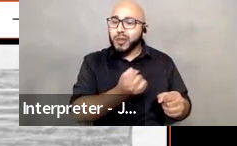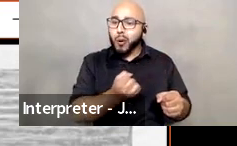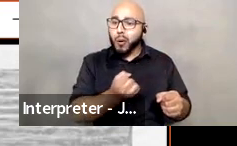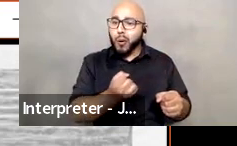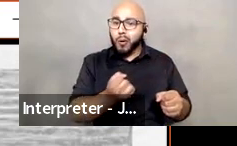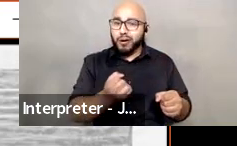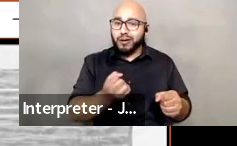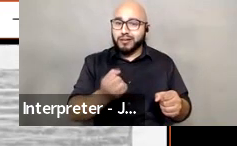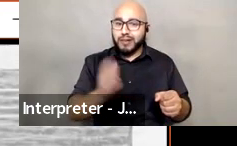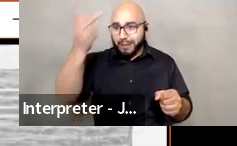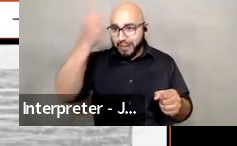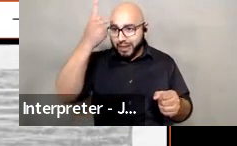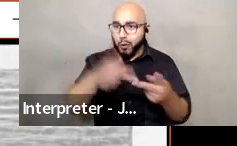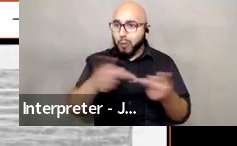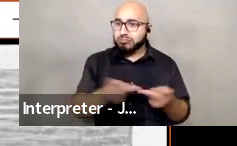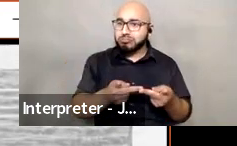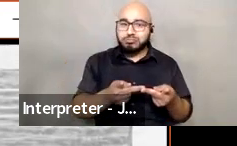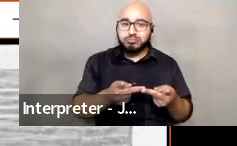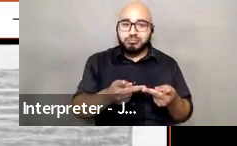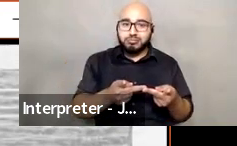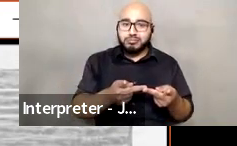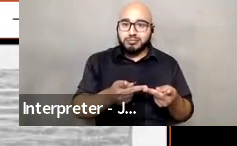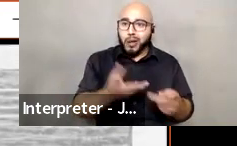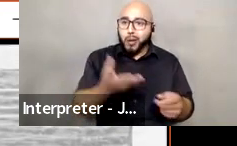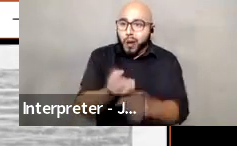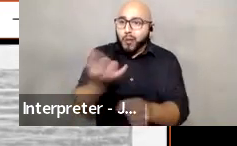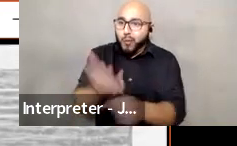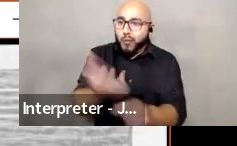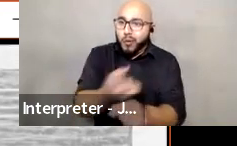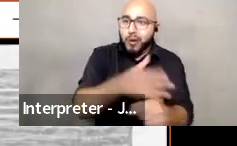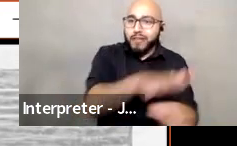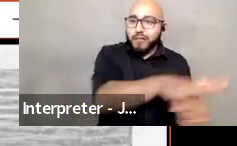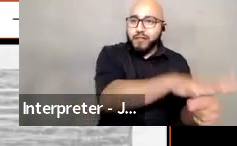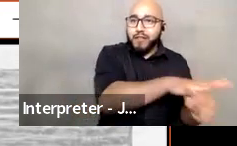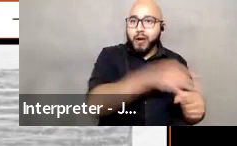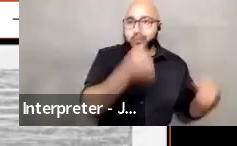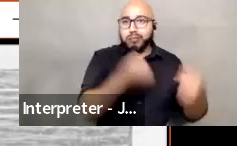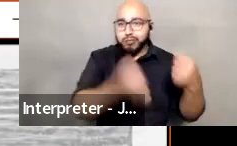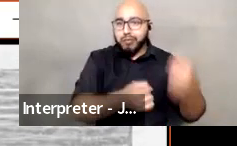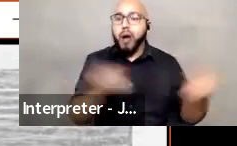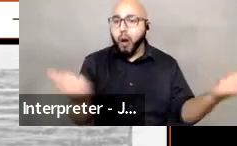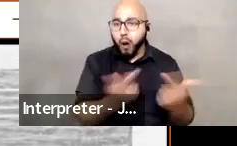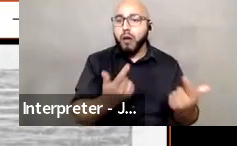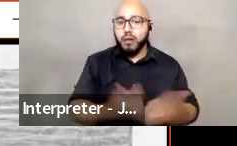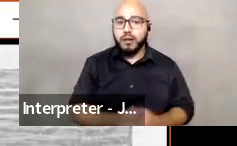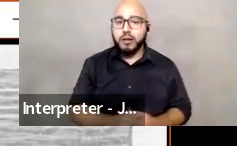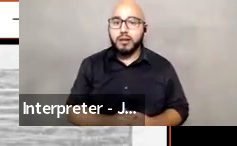And then in 1873, they go. To the courthouse. And they move. Into their offices.